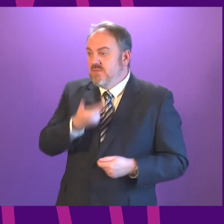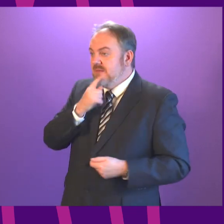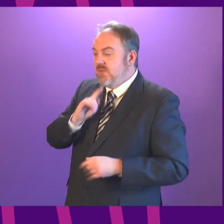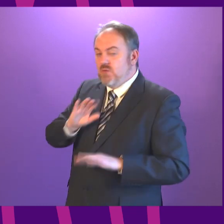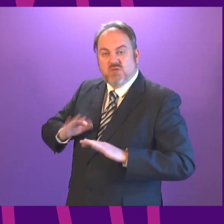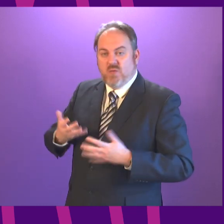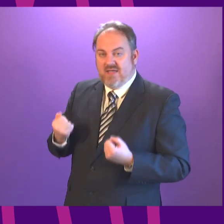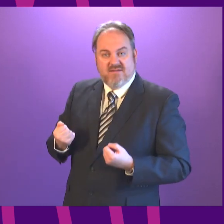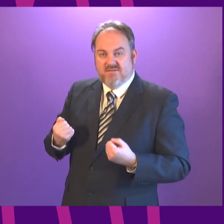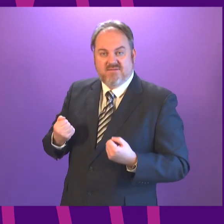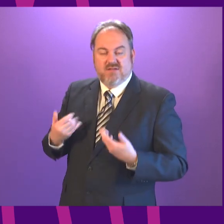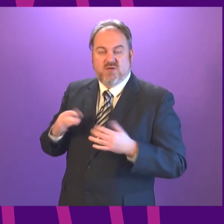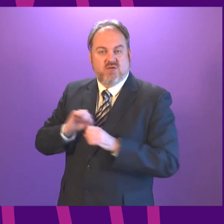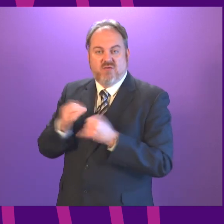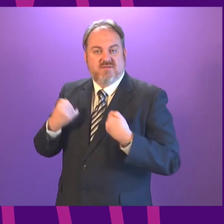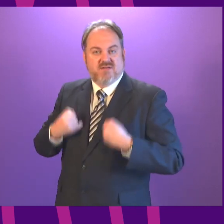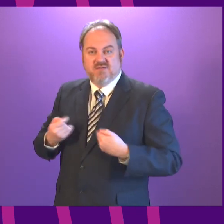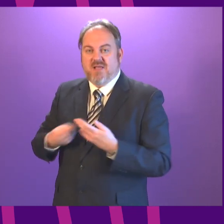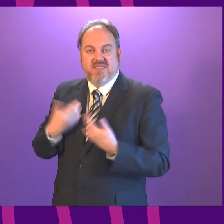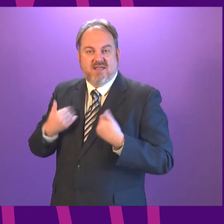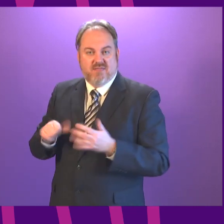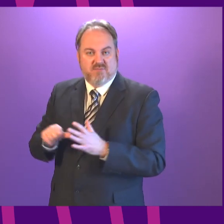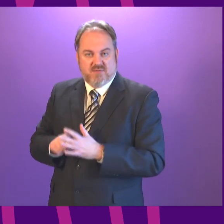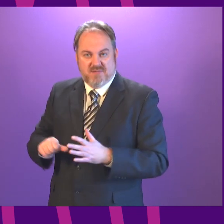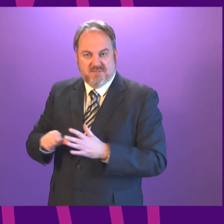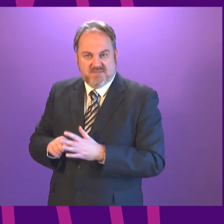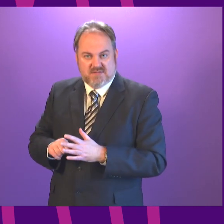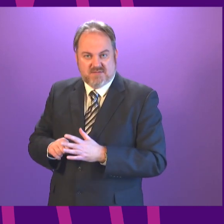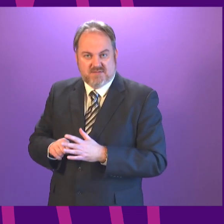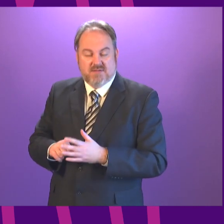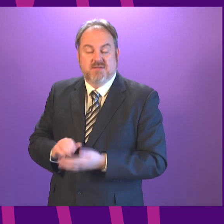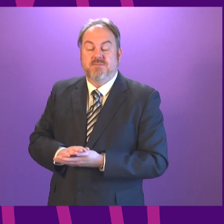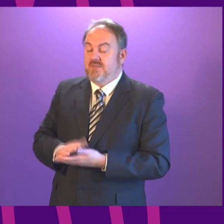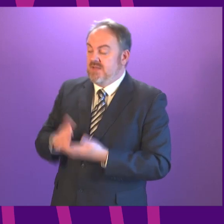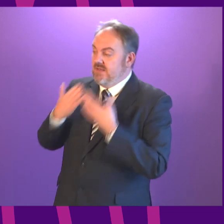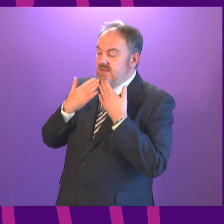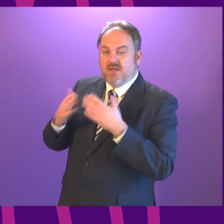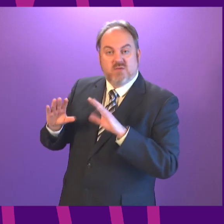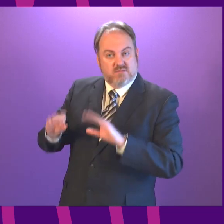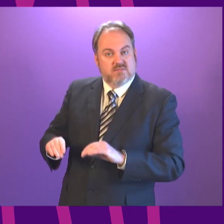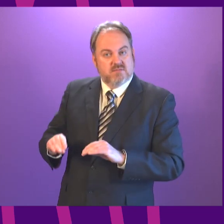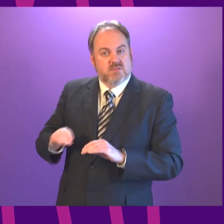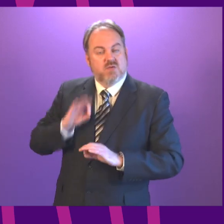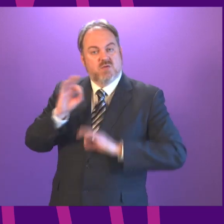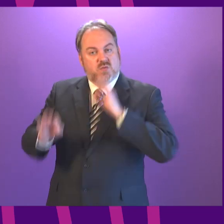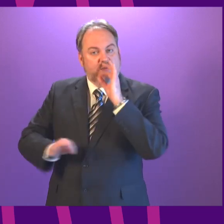continue to support it to do so. The Deputy Presiding Officer: That concludes questions on the statement.